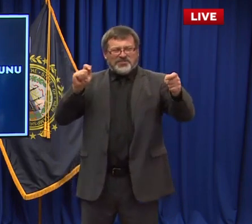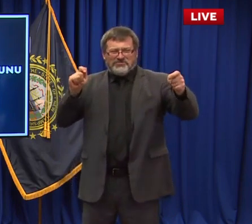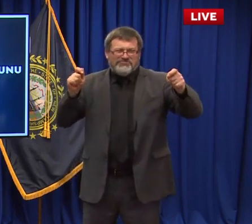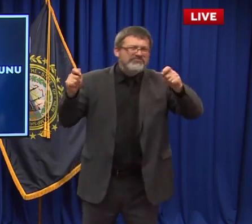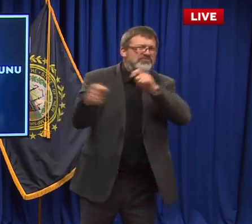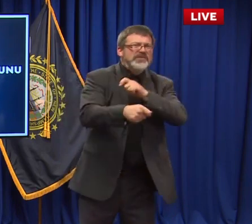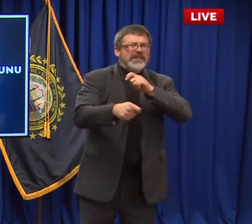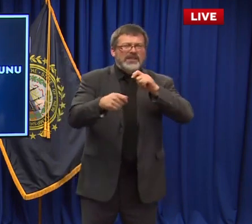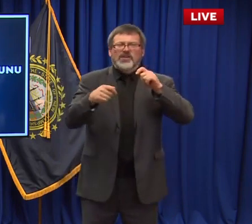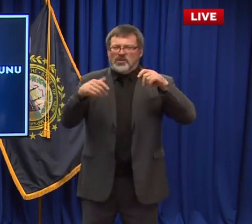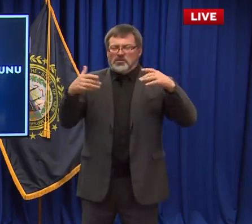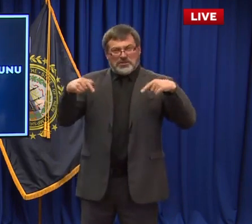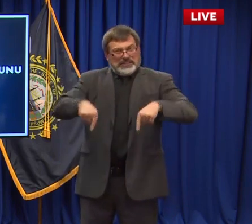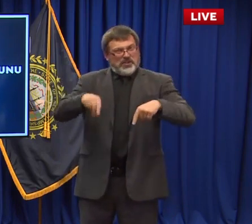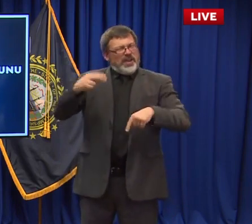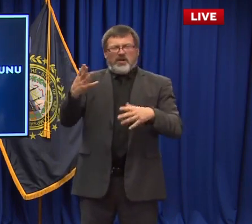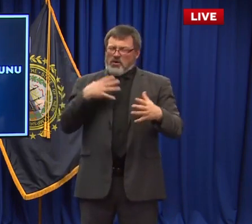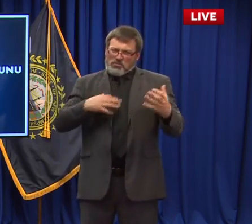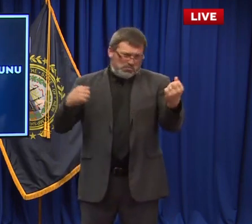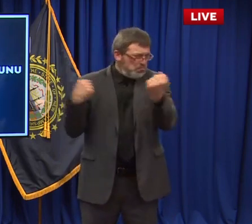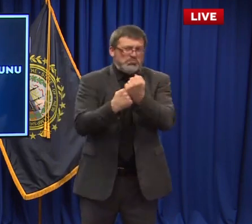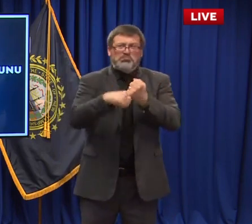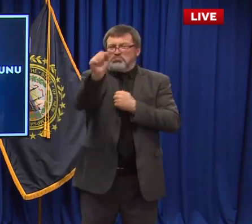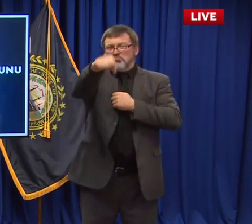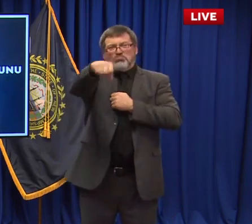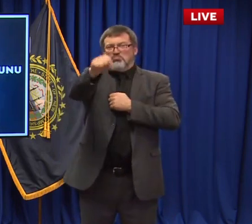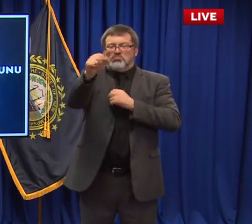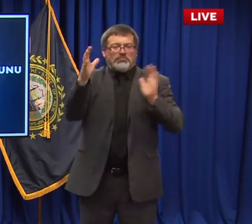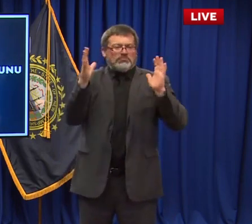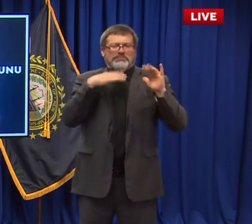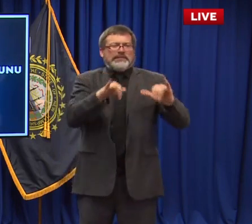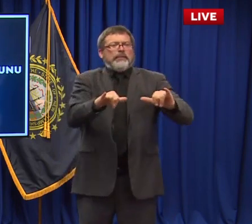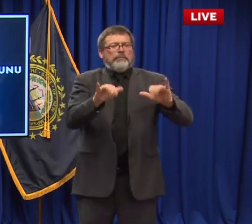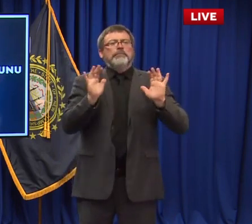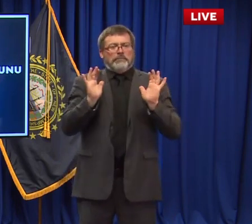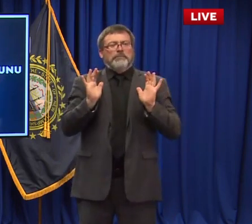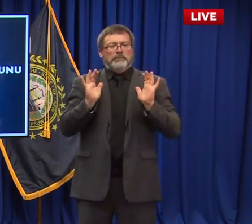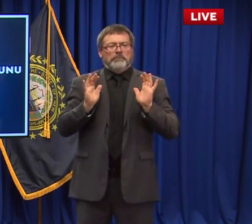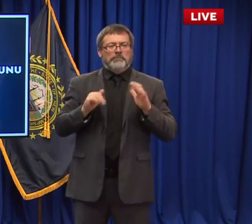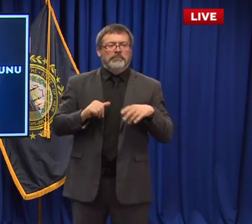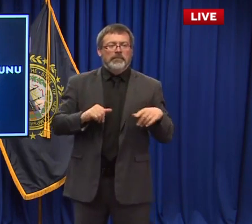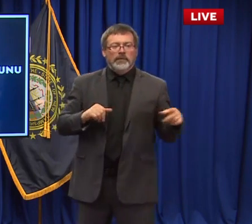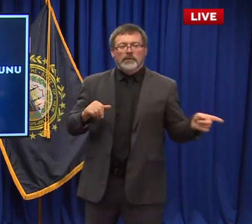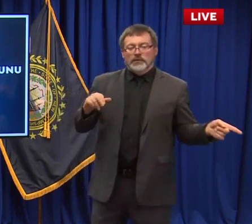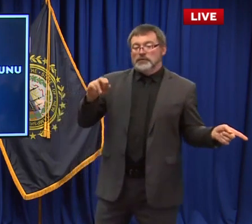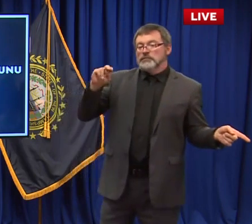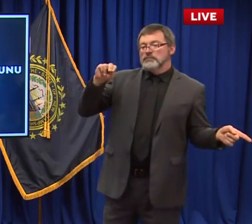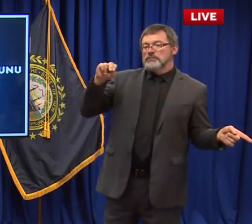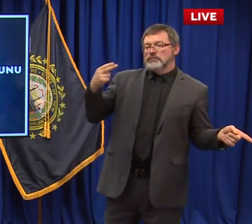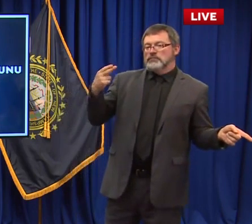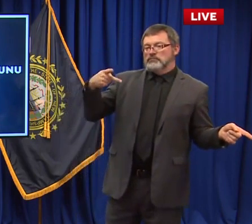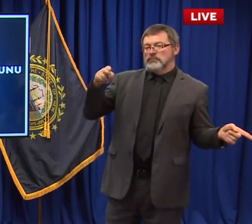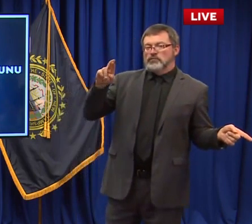I COMMEND SPECIFICALLY BLACK LIVES MATTER ORGANIZATION HERE IN NEW HAMPSHIRE.